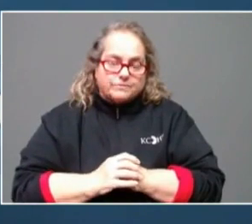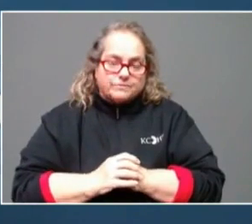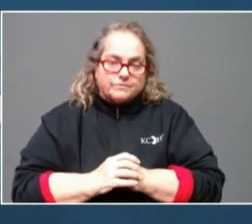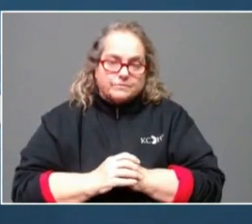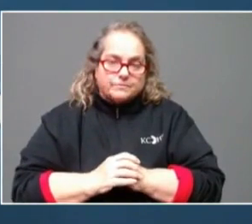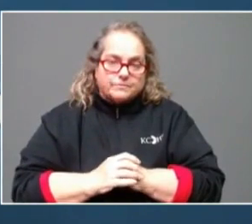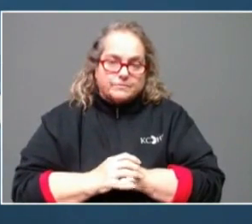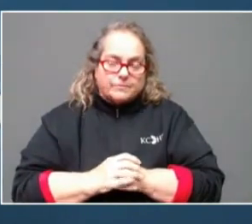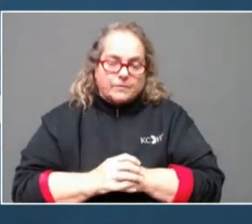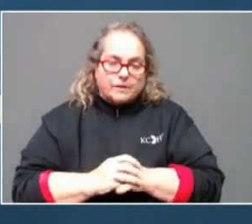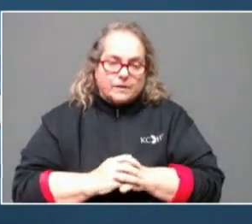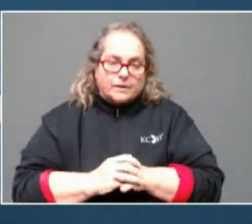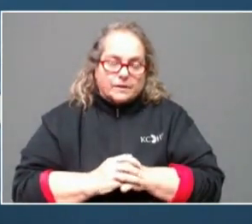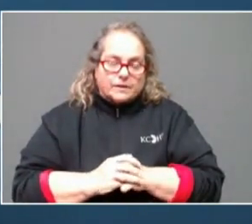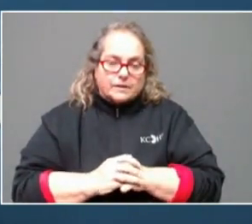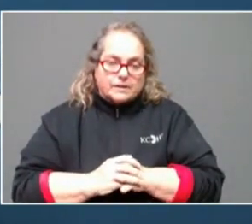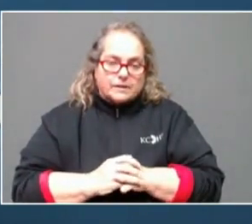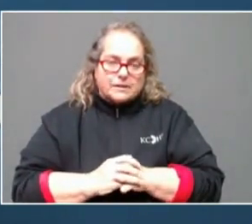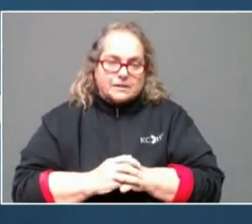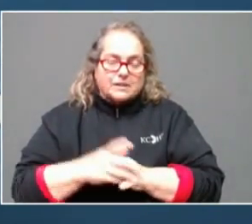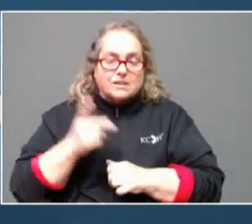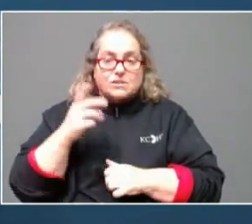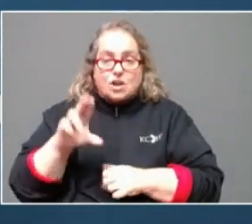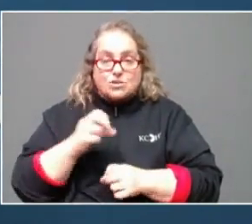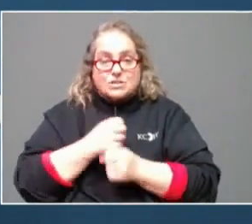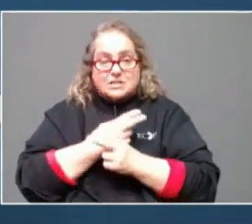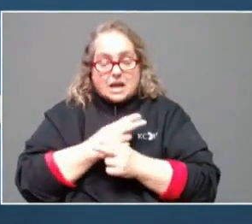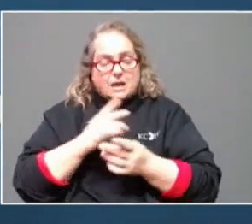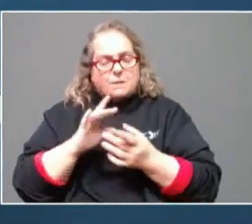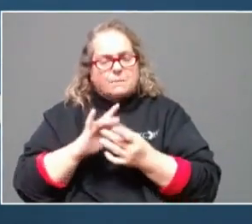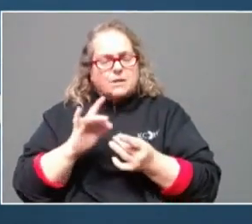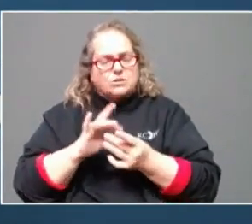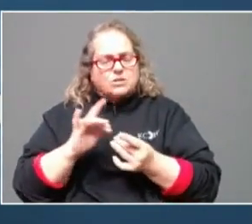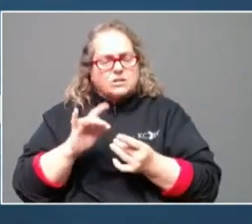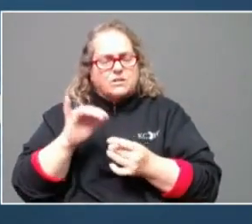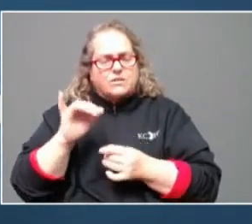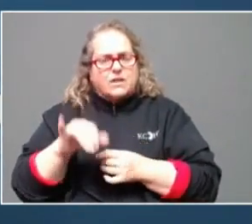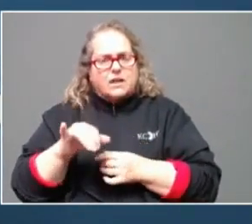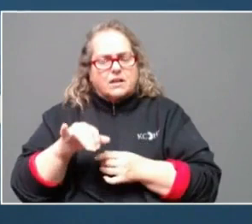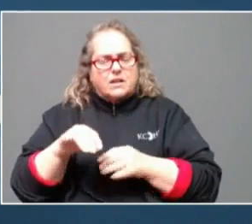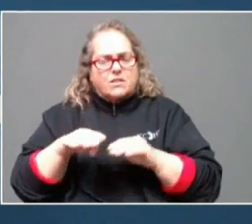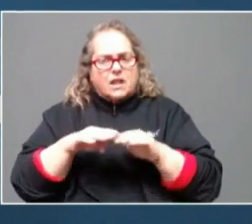Um Hi Doctor Steck mentioned that the level is actually of infection is